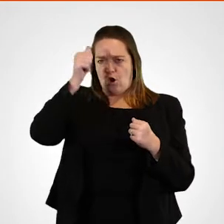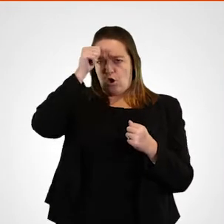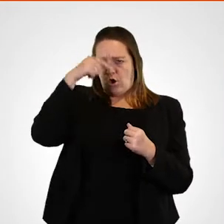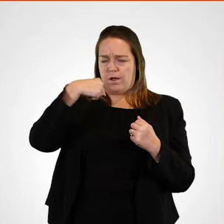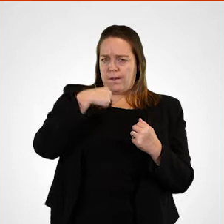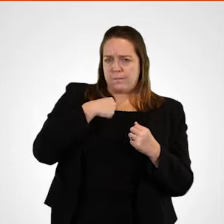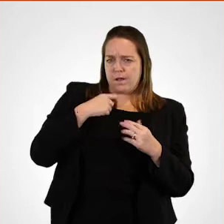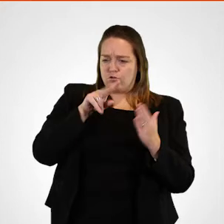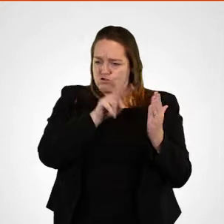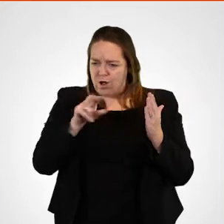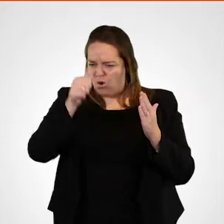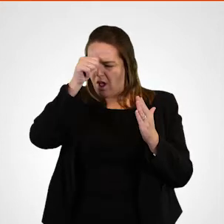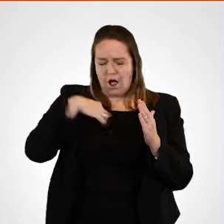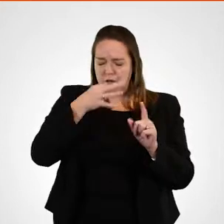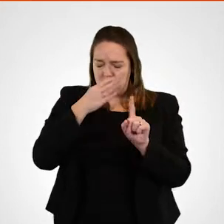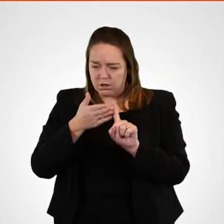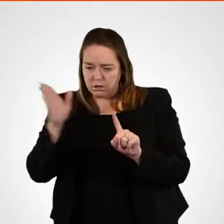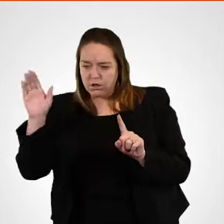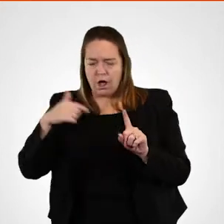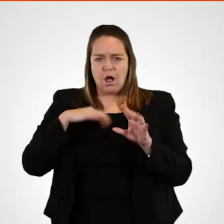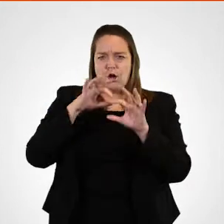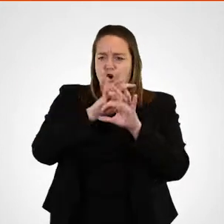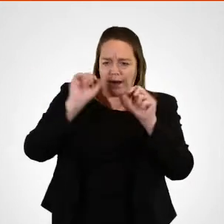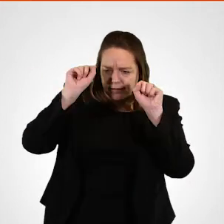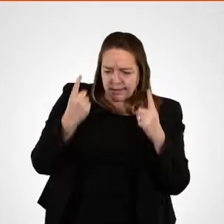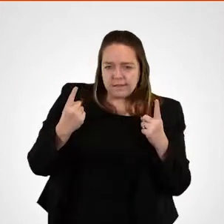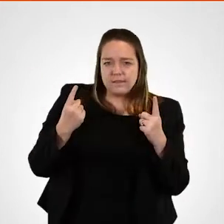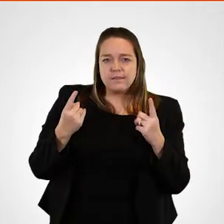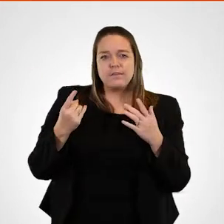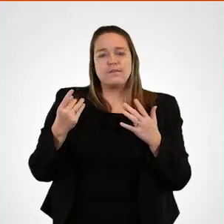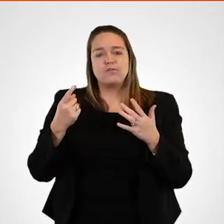they know when they're off track and they try to do something about it.